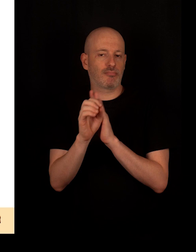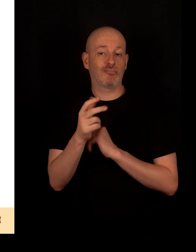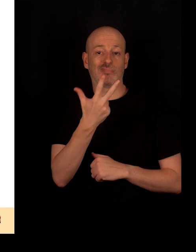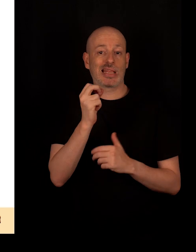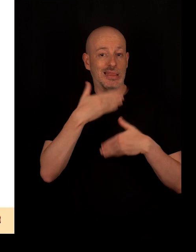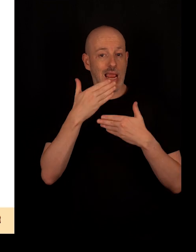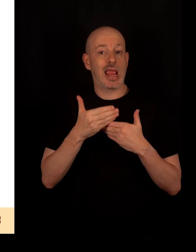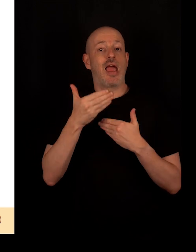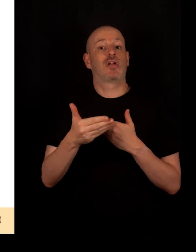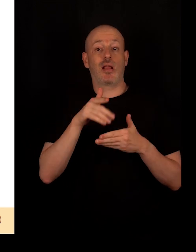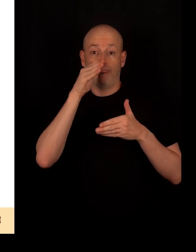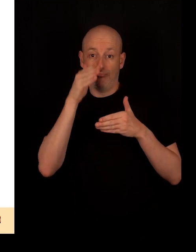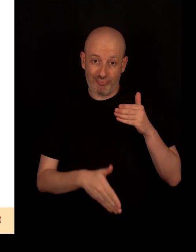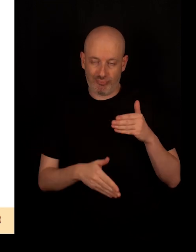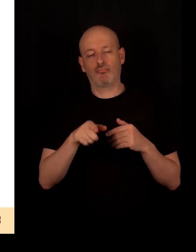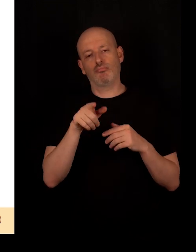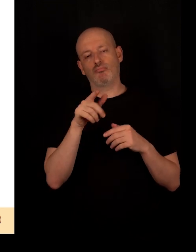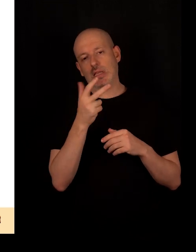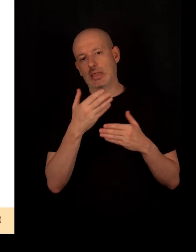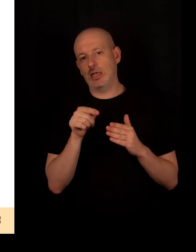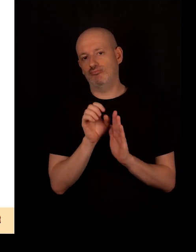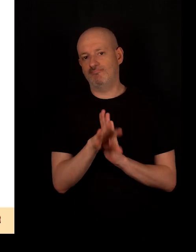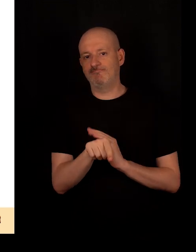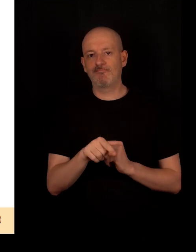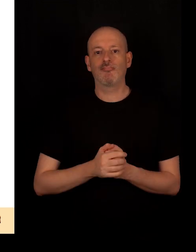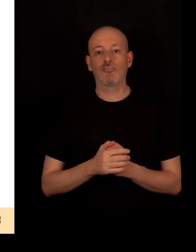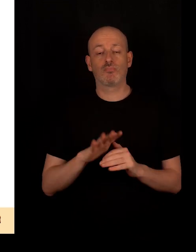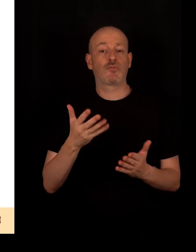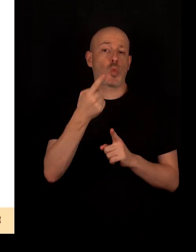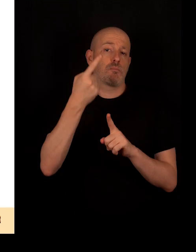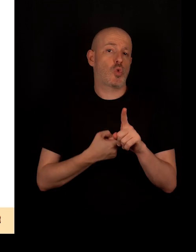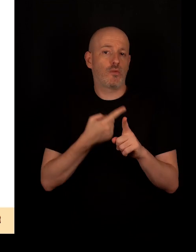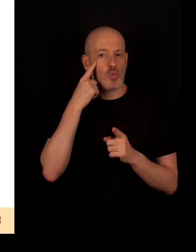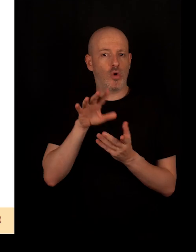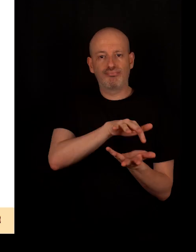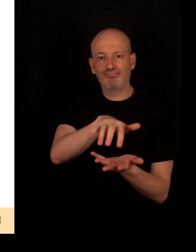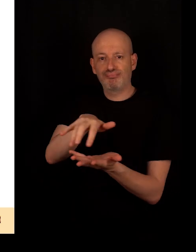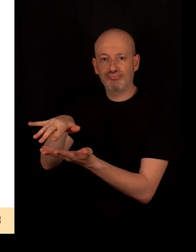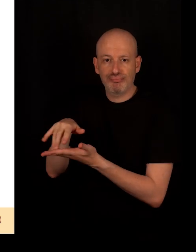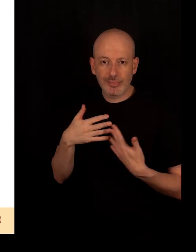You have 30 days after the end of the residency to submit it. So you have one month to collect everything.